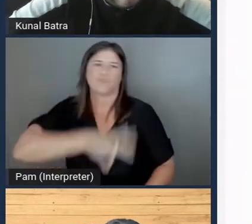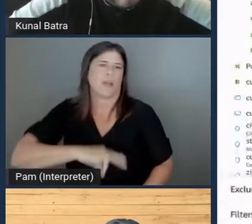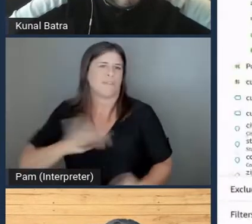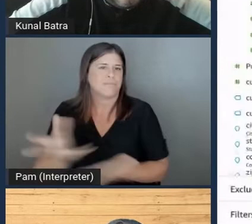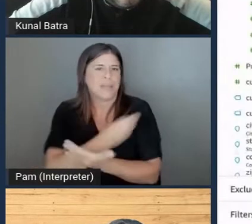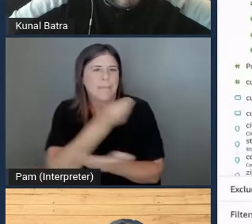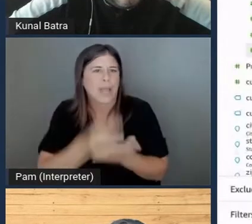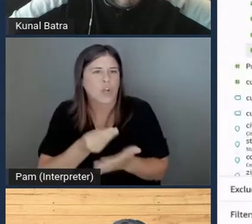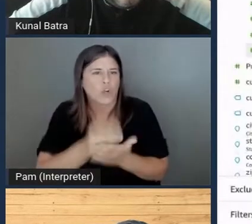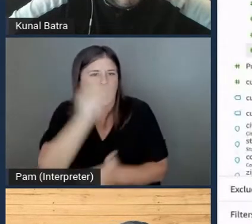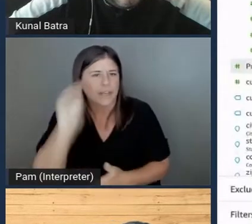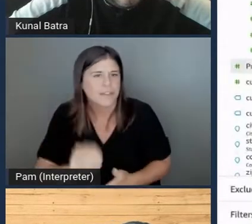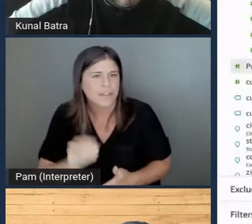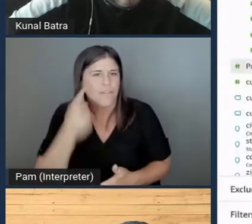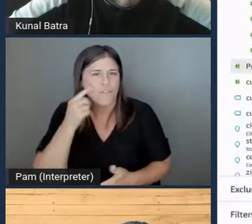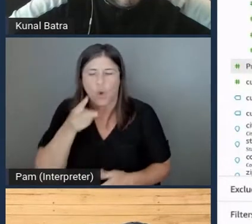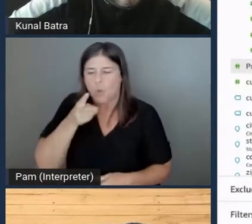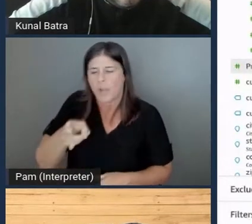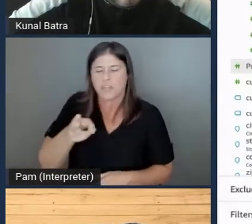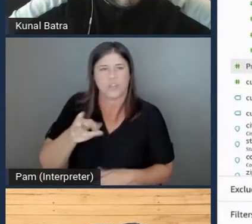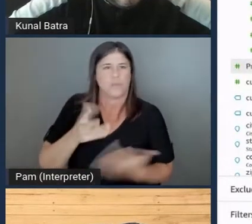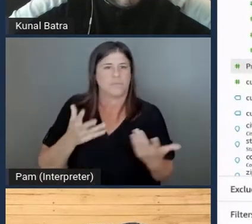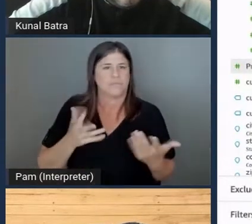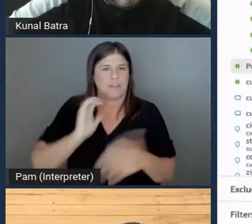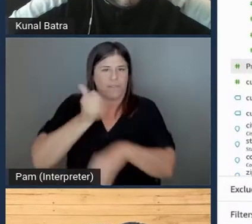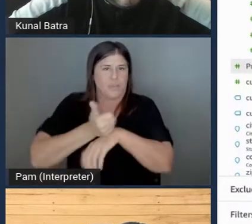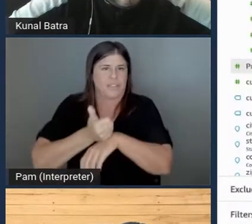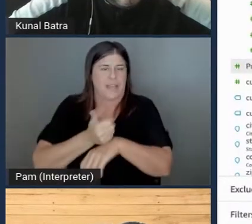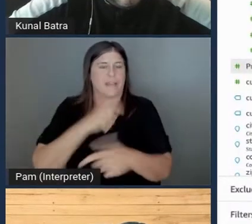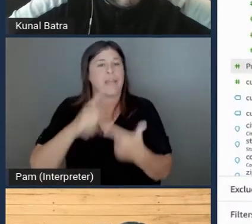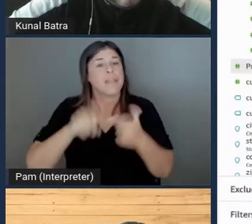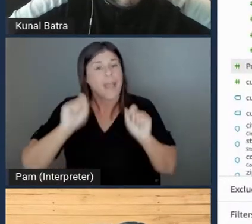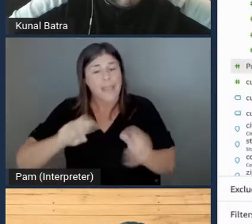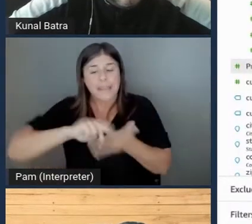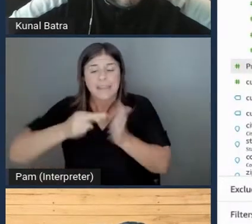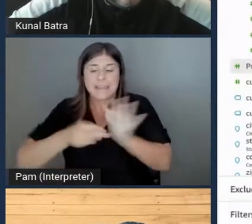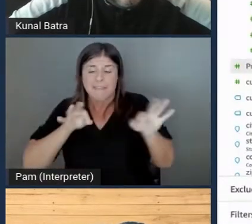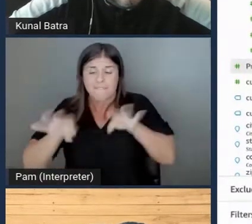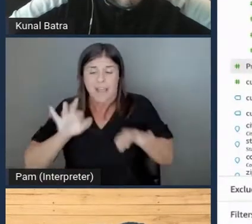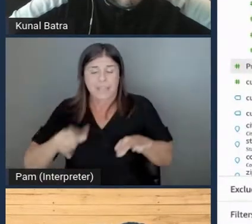as a ratio of sales? And I can define that in that central location